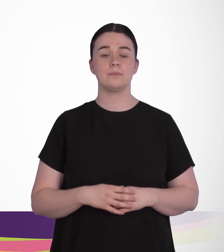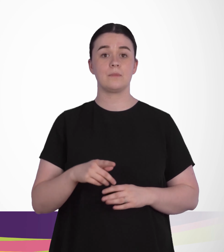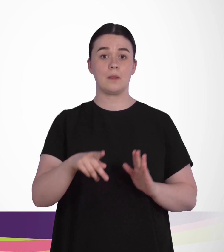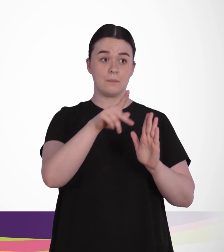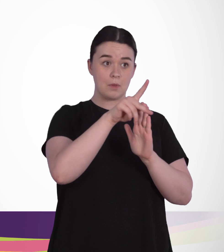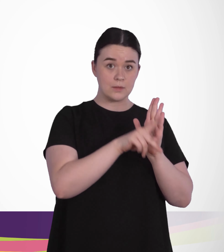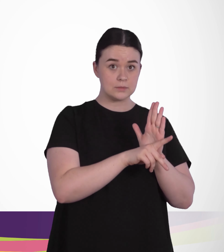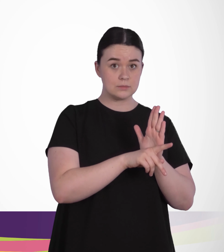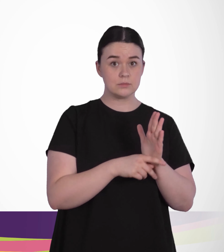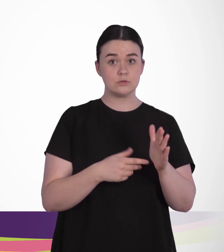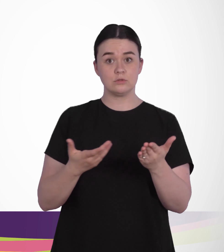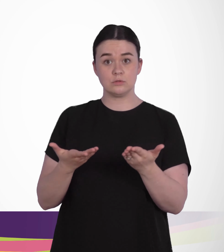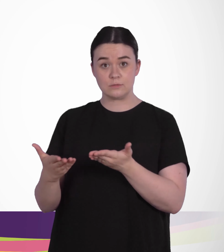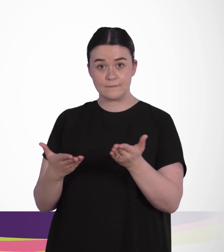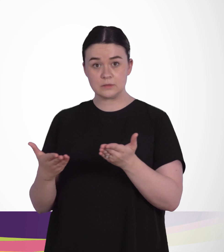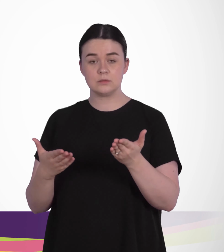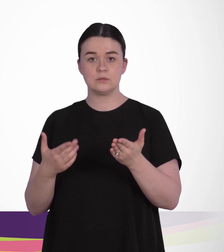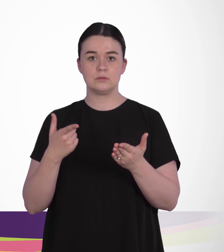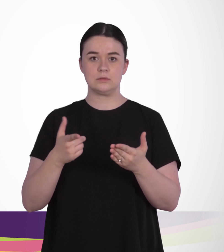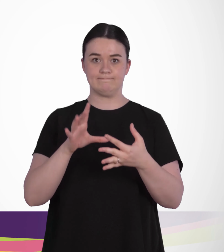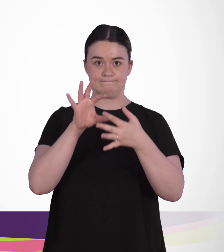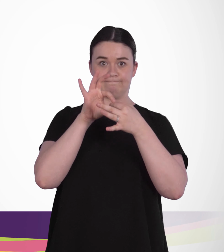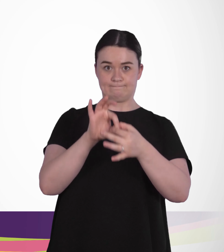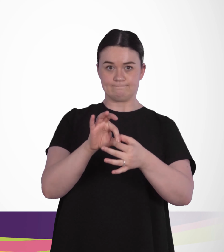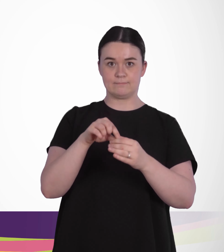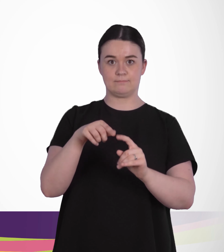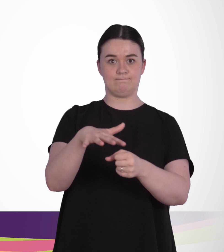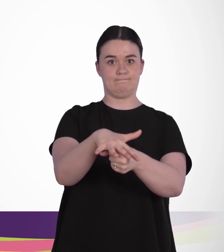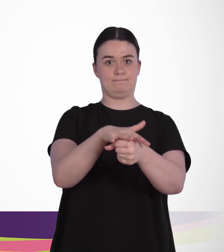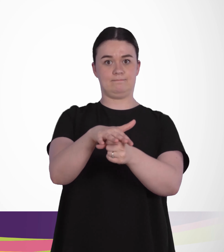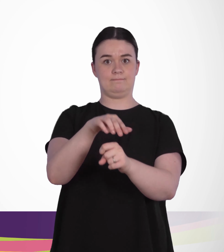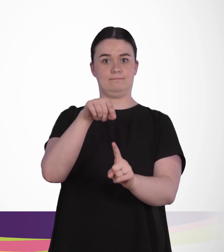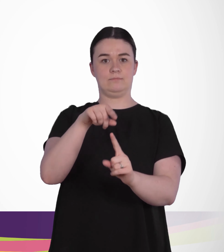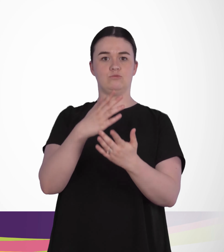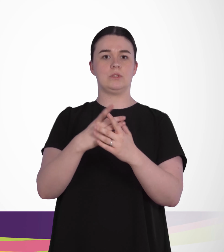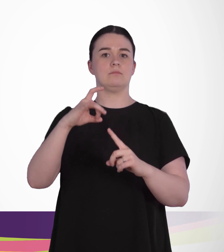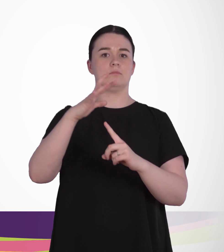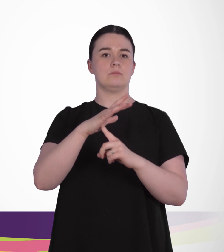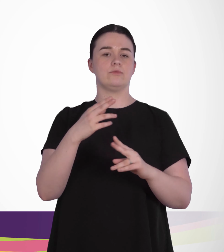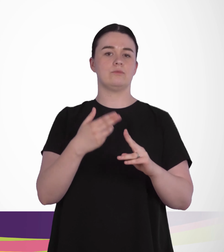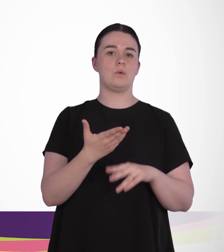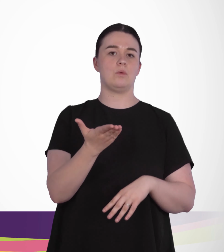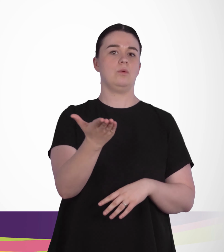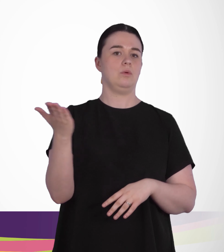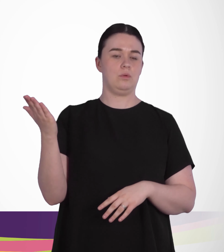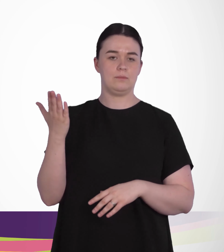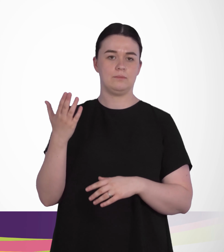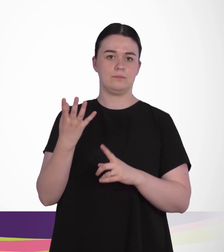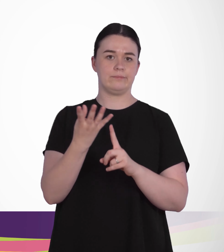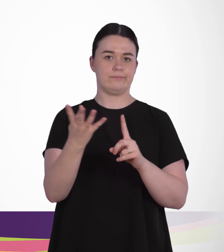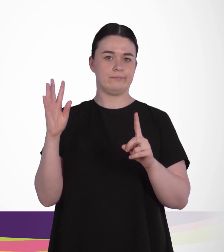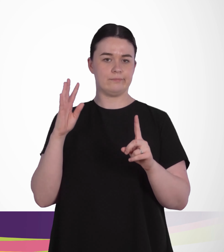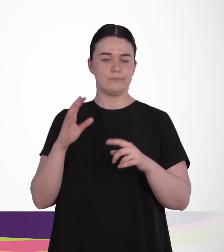Policies and services that are responsive to place was a key priority for many stakeholders.